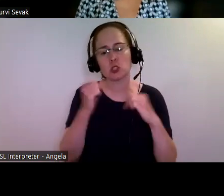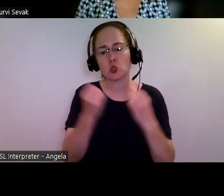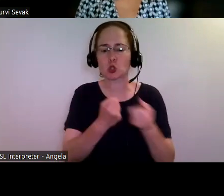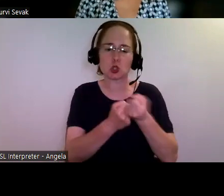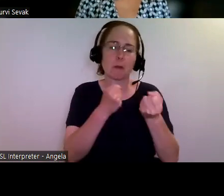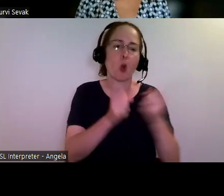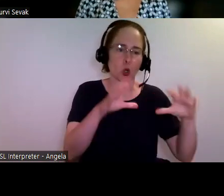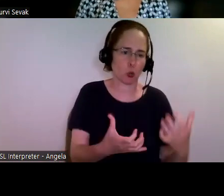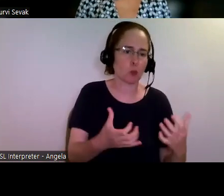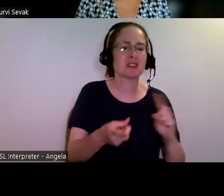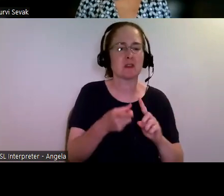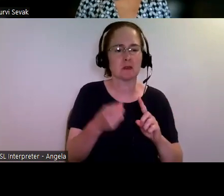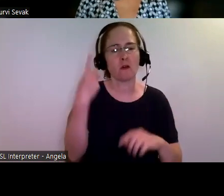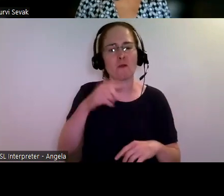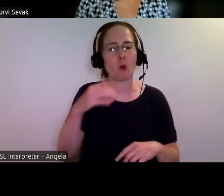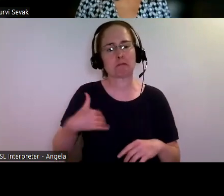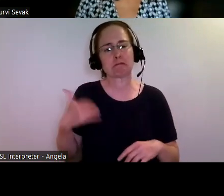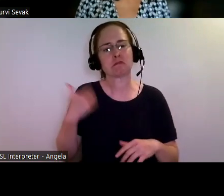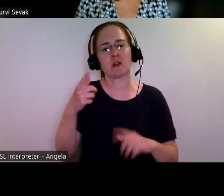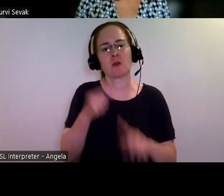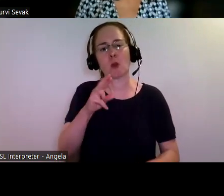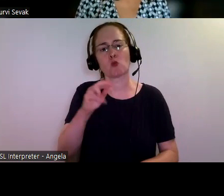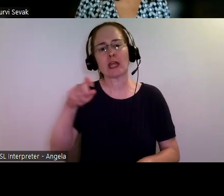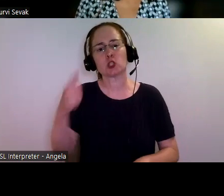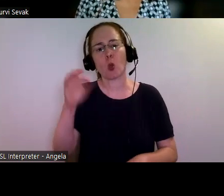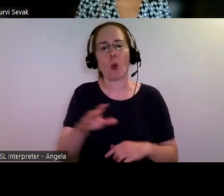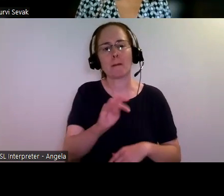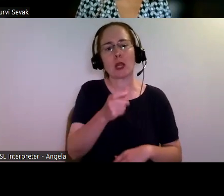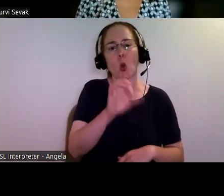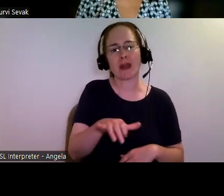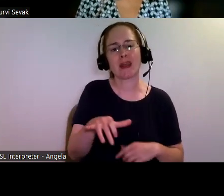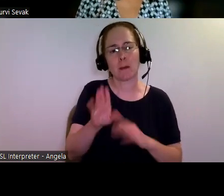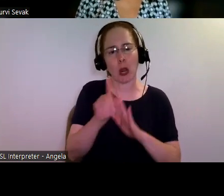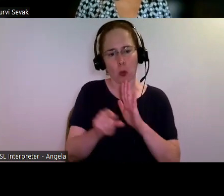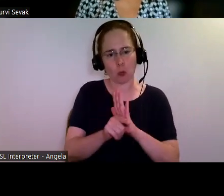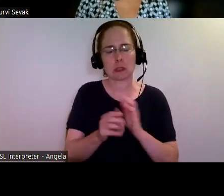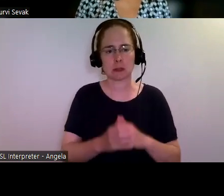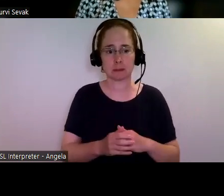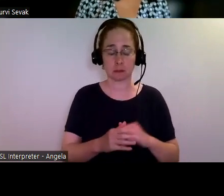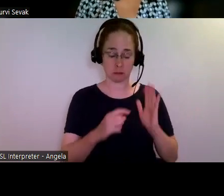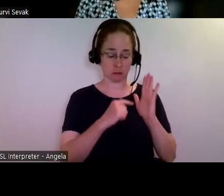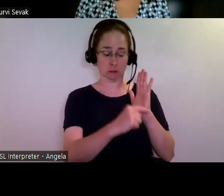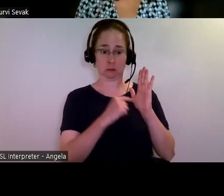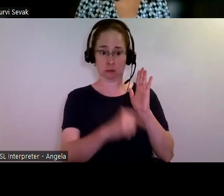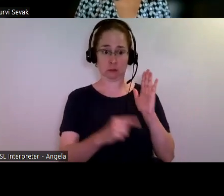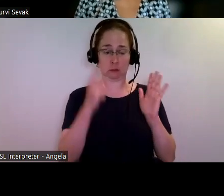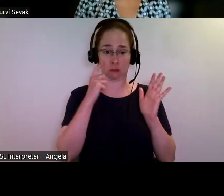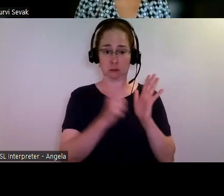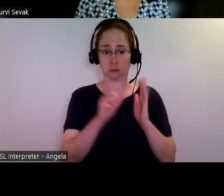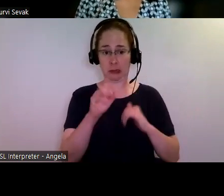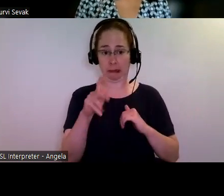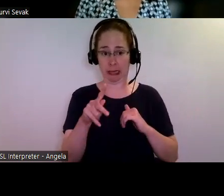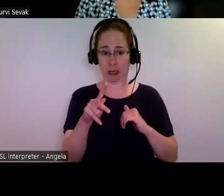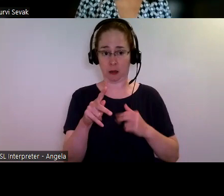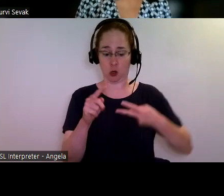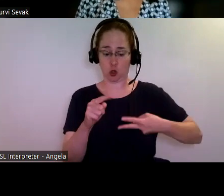backgrounds. At the bottom of this page of this slide, I have links to two practice briefs.